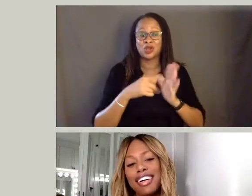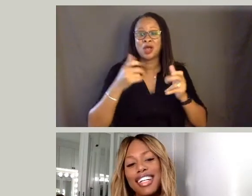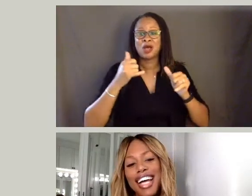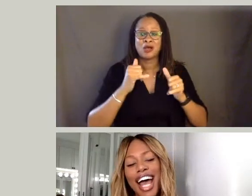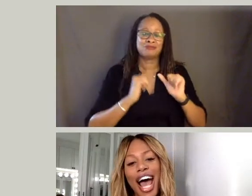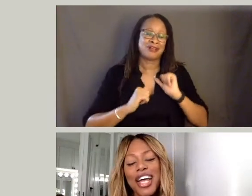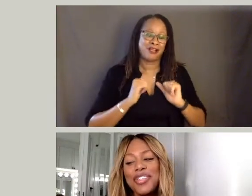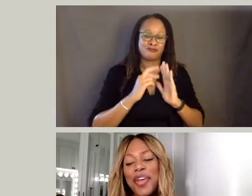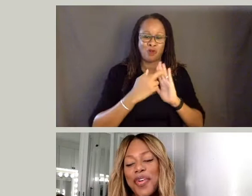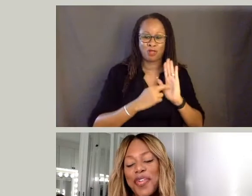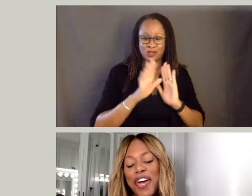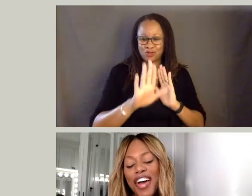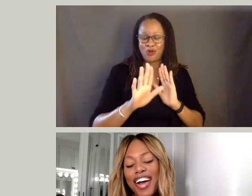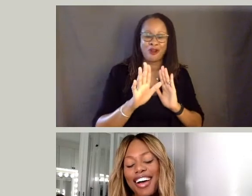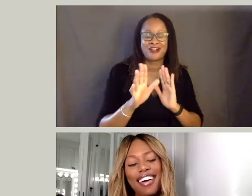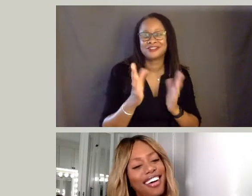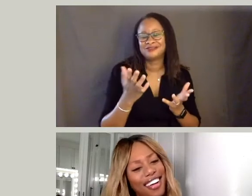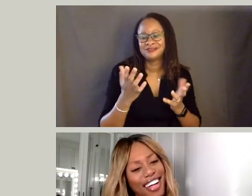Aww. So, aww.